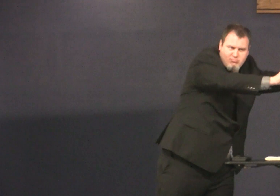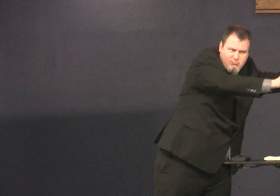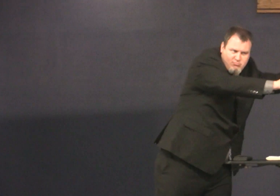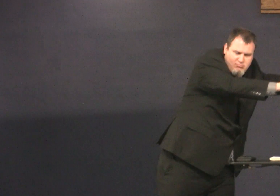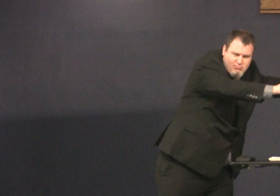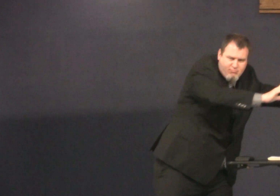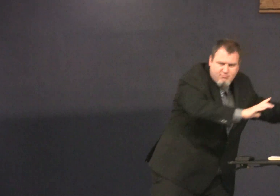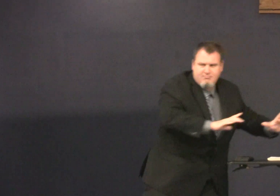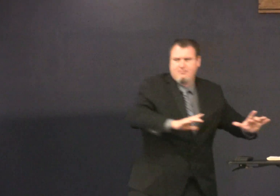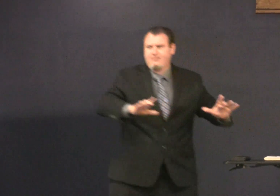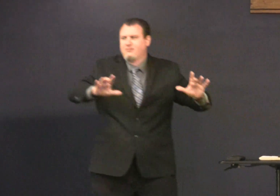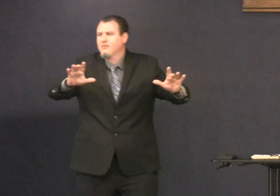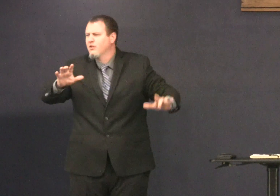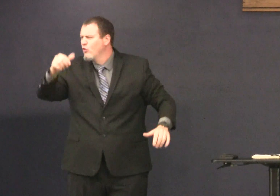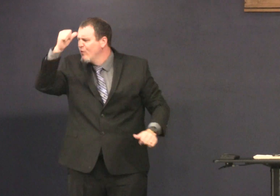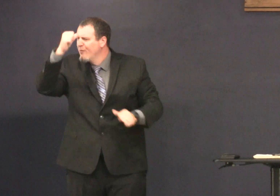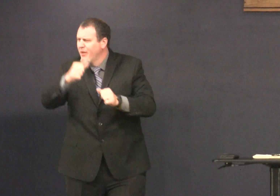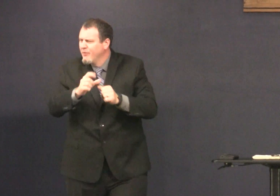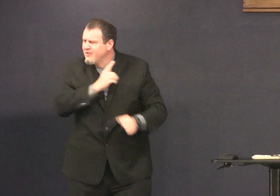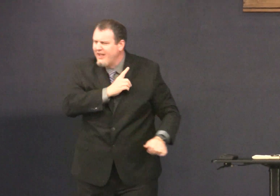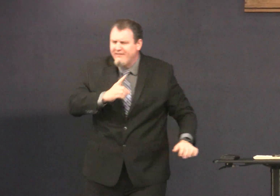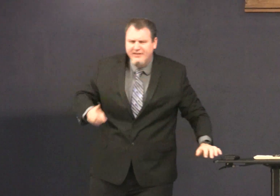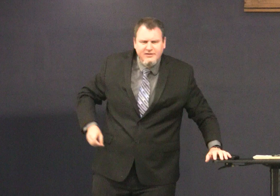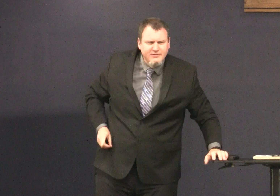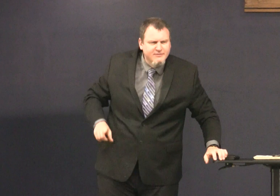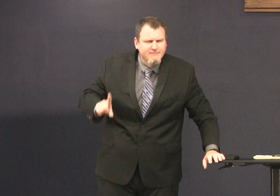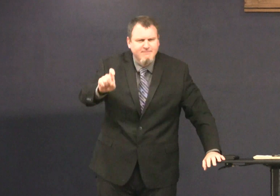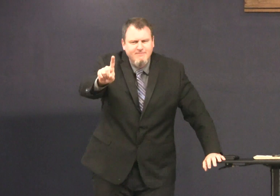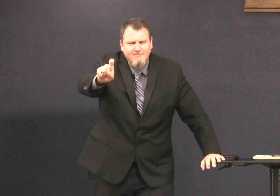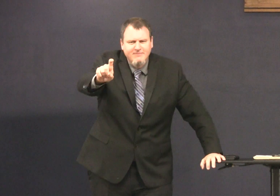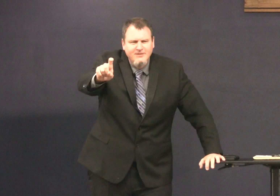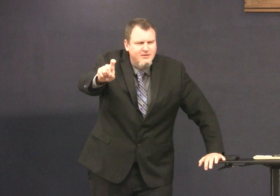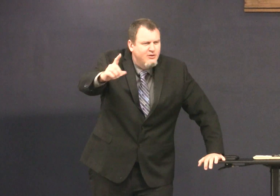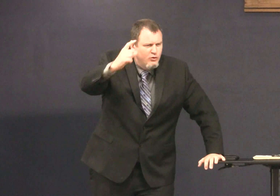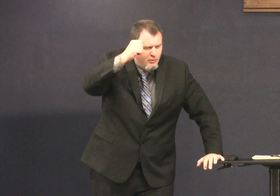story on hold anyone remember